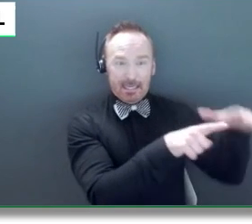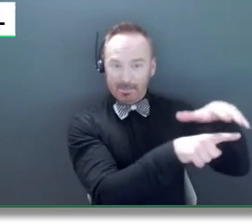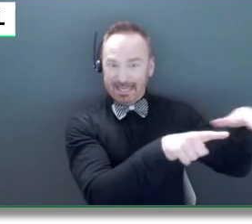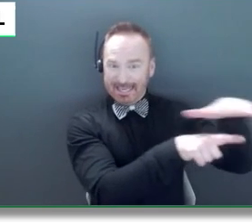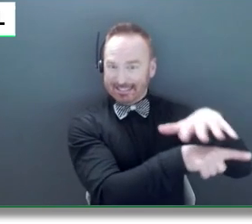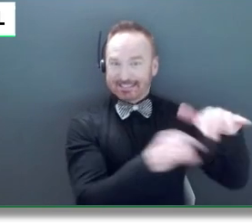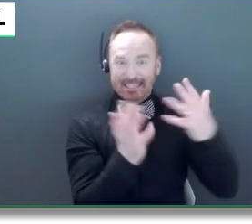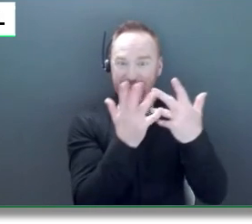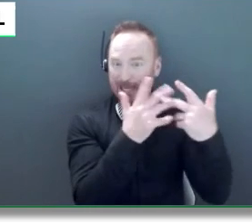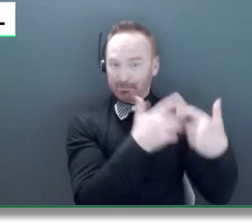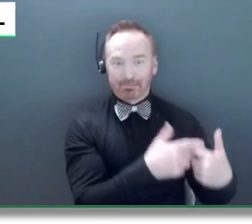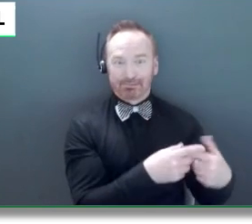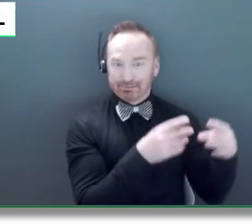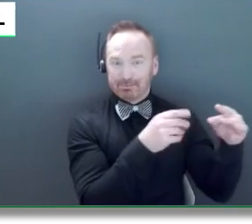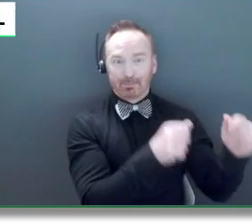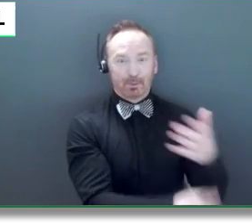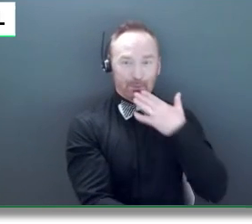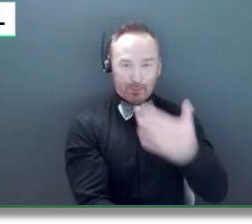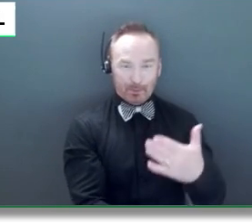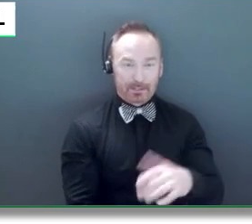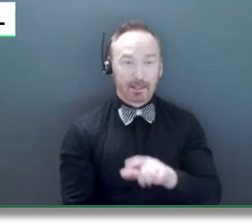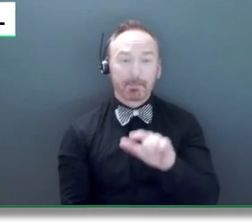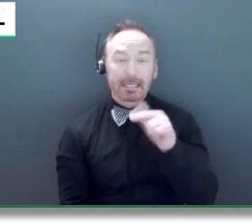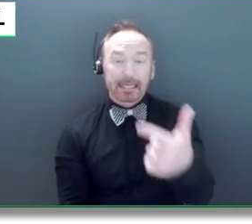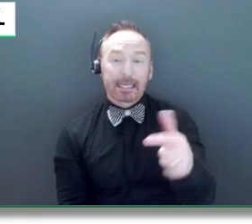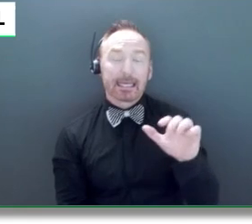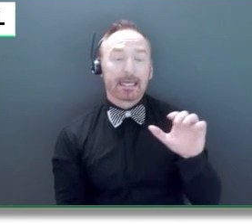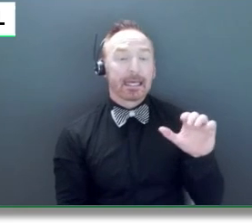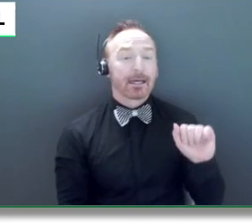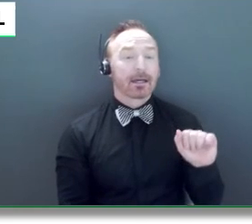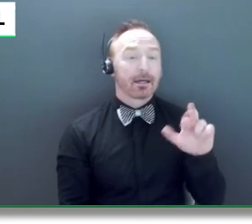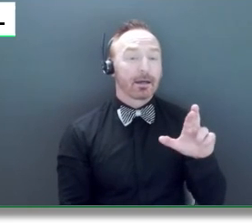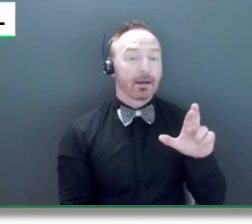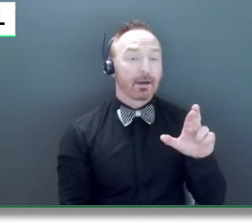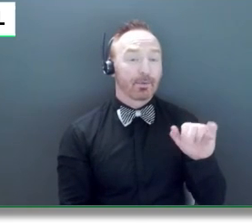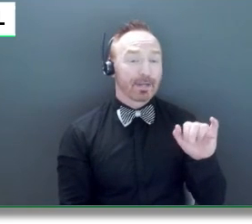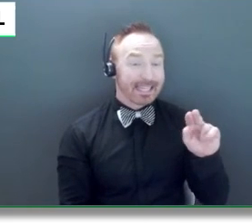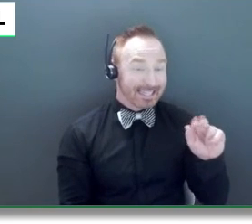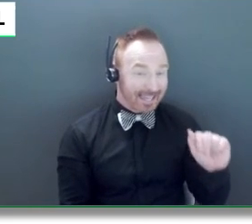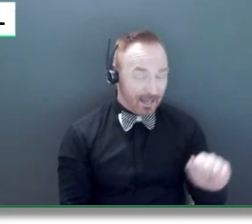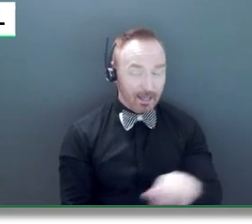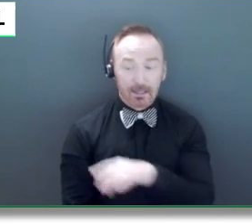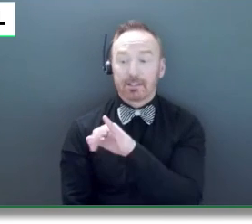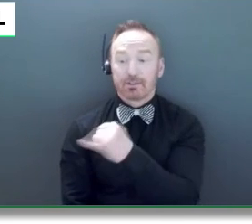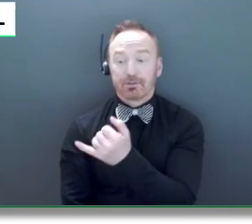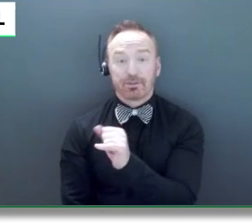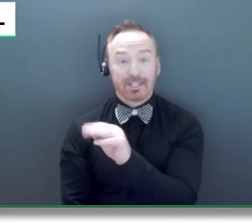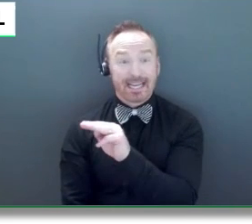you. Sure I mean I would definitely echo what's been spoken about and Jamie's example is great. BC parks has done an